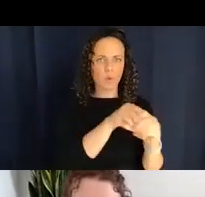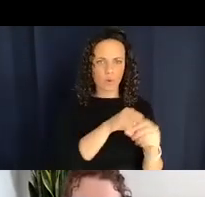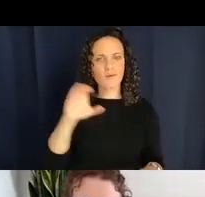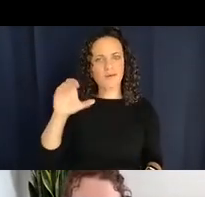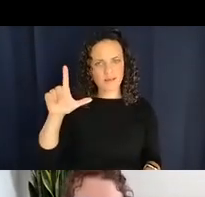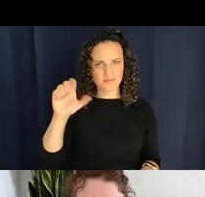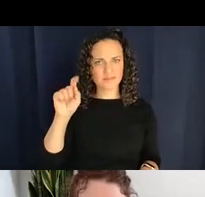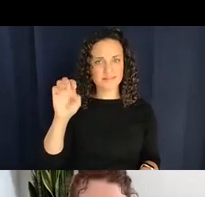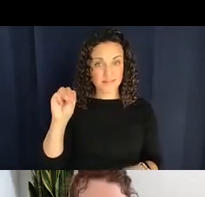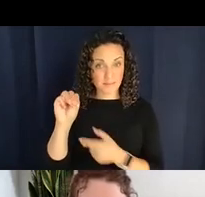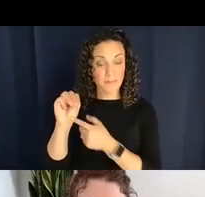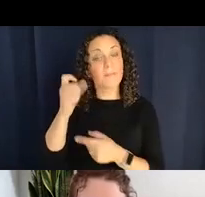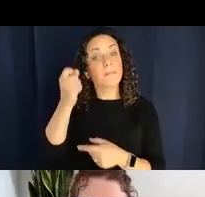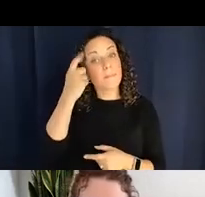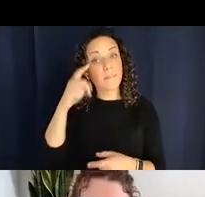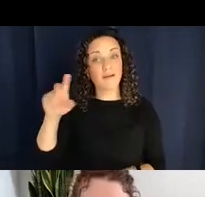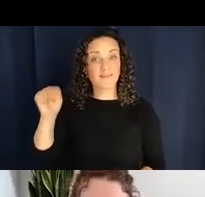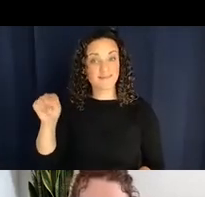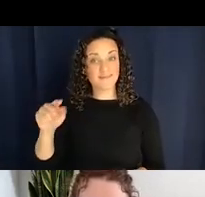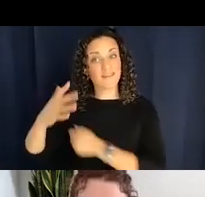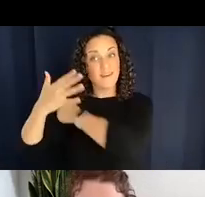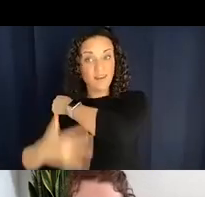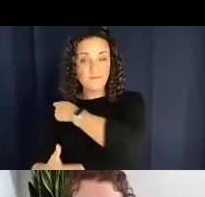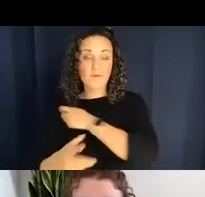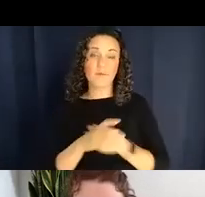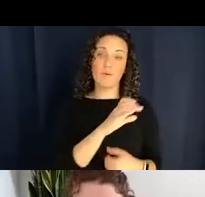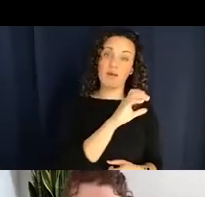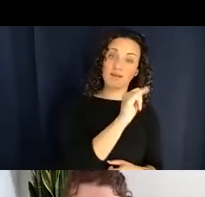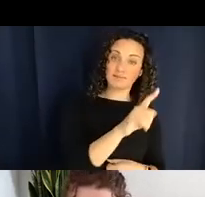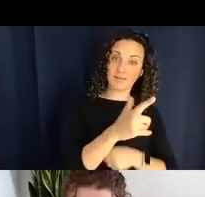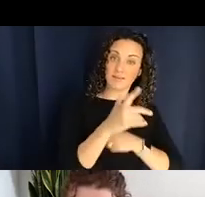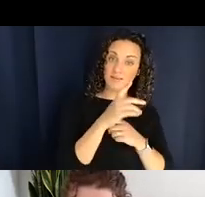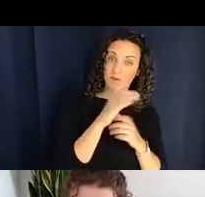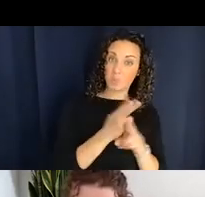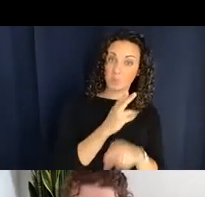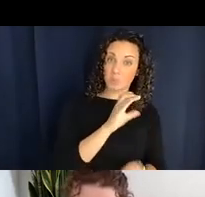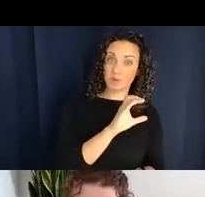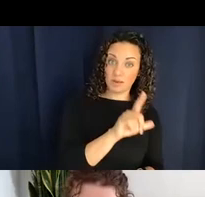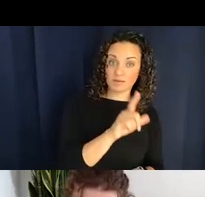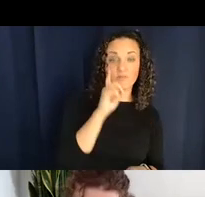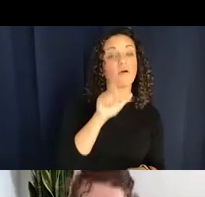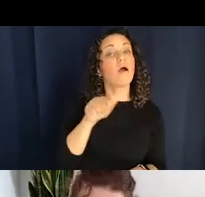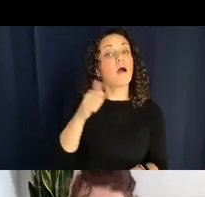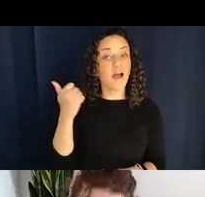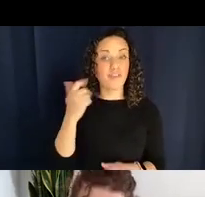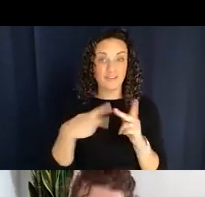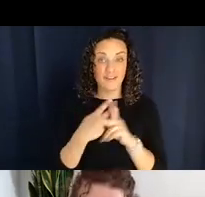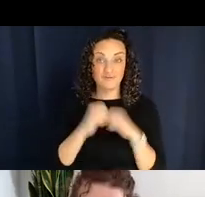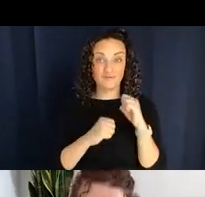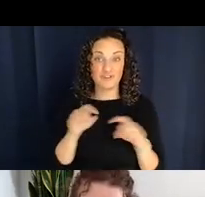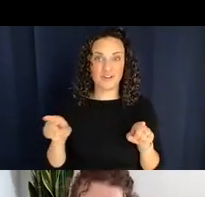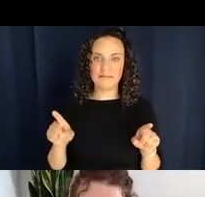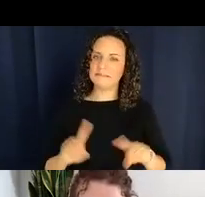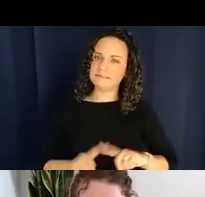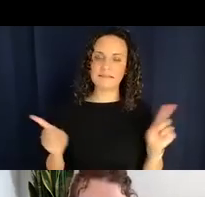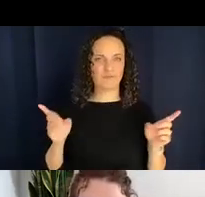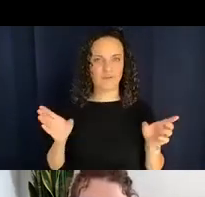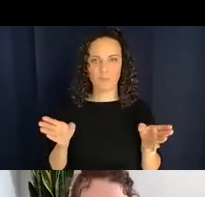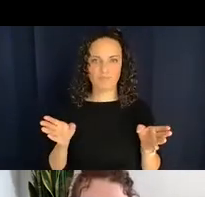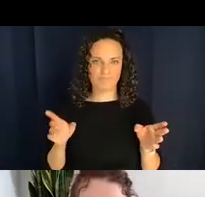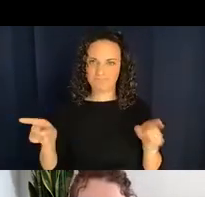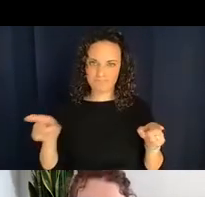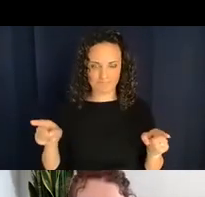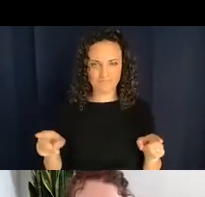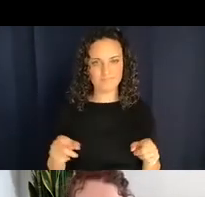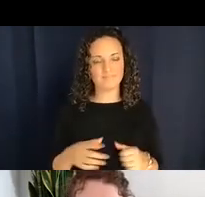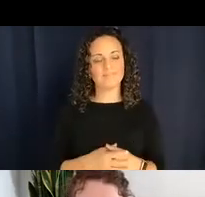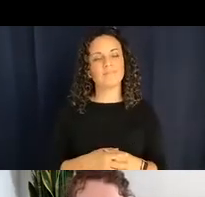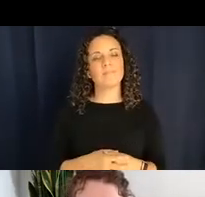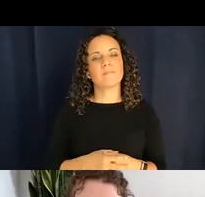the extent to which Navajo and ASL use classifiers for other types of structures is completely different.